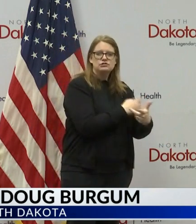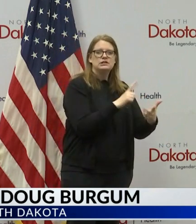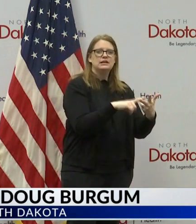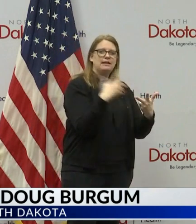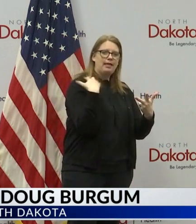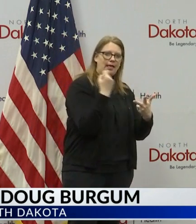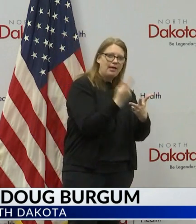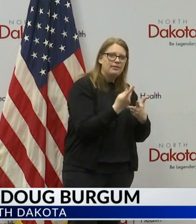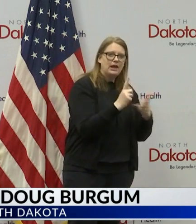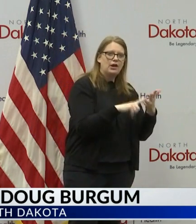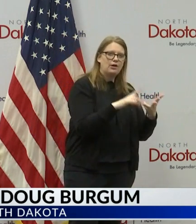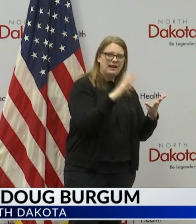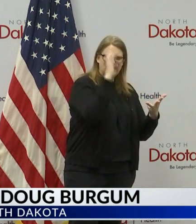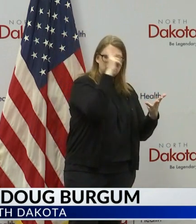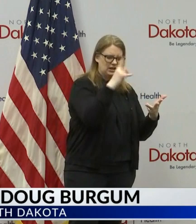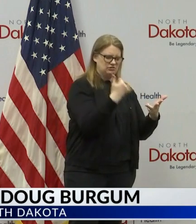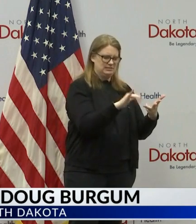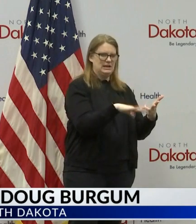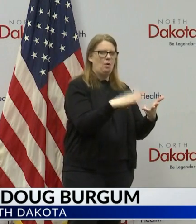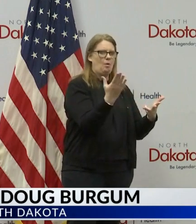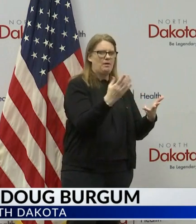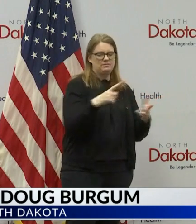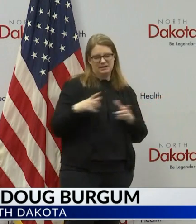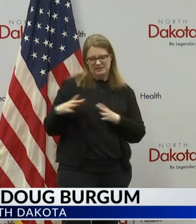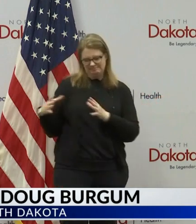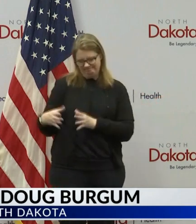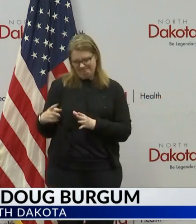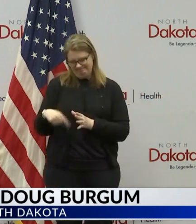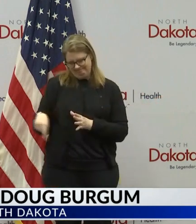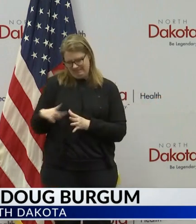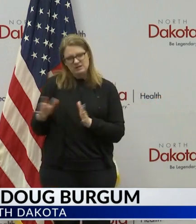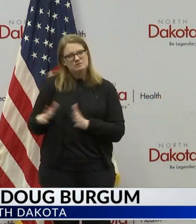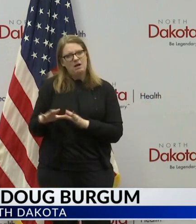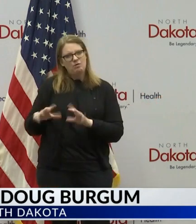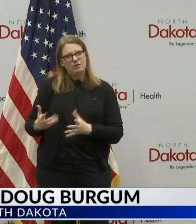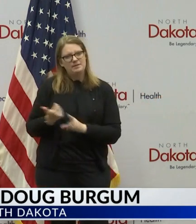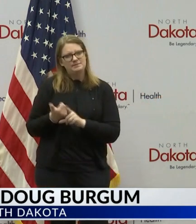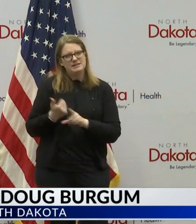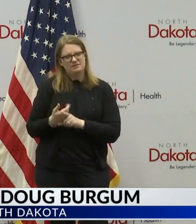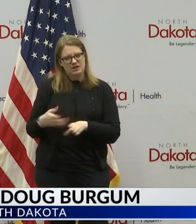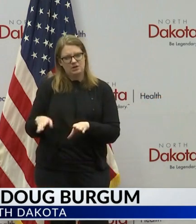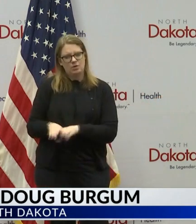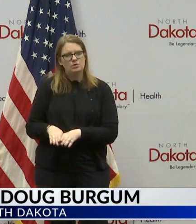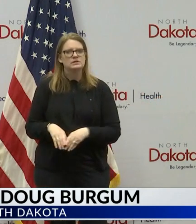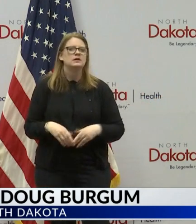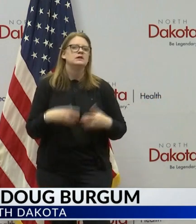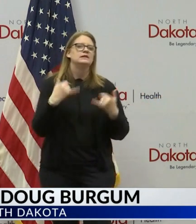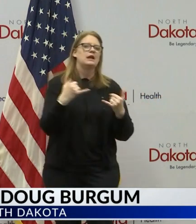AND ENERGY AND HEALTH CARRIE MAINS OPEN. SO WITH THAT WE WANT TO MOVE